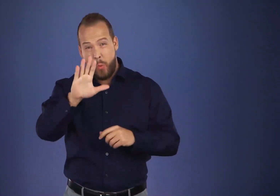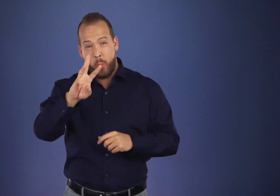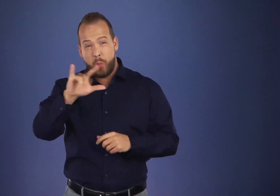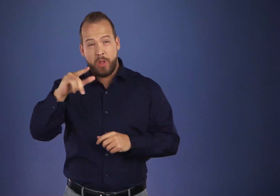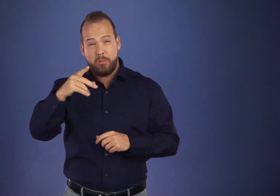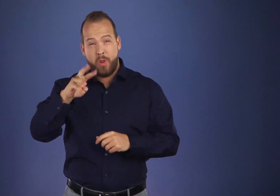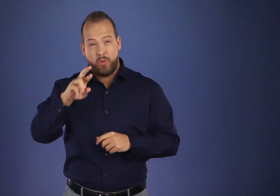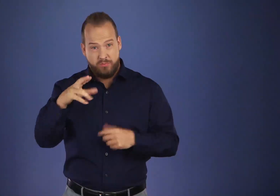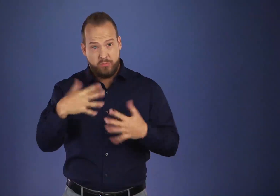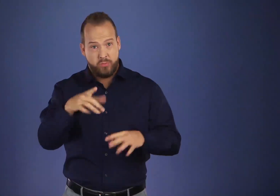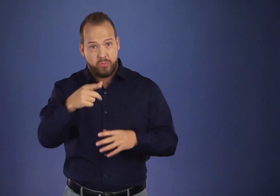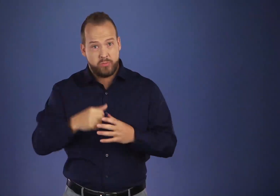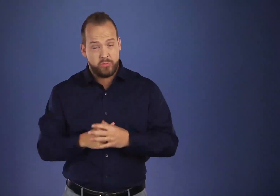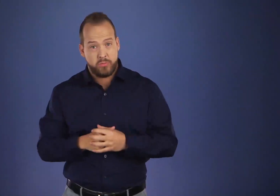how well does it actually work?